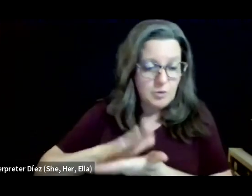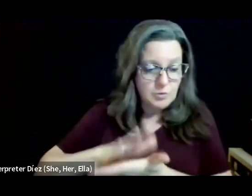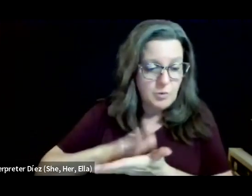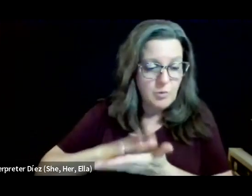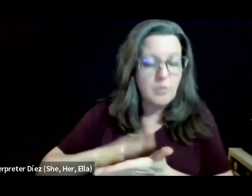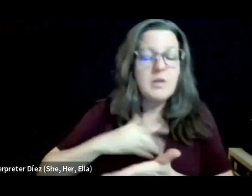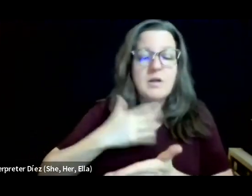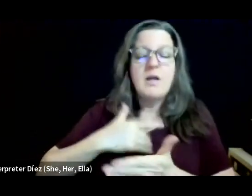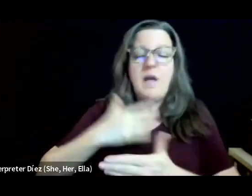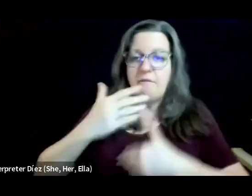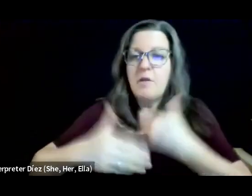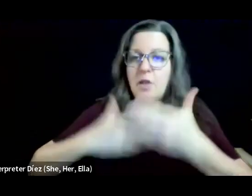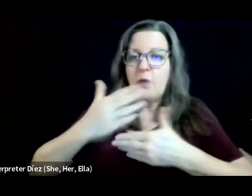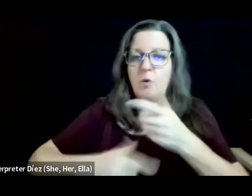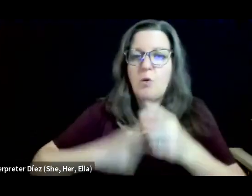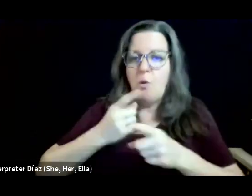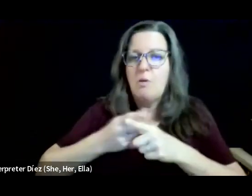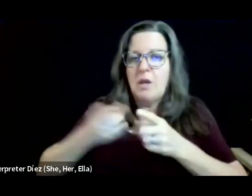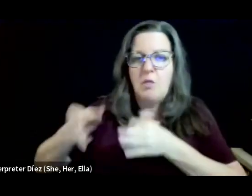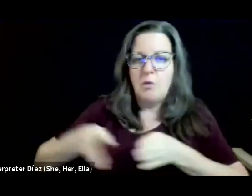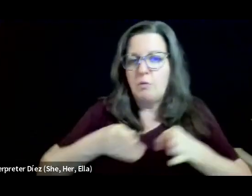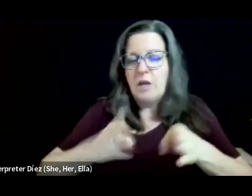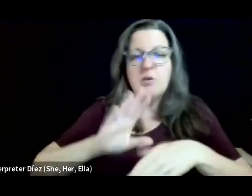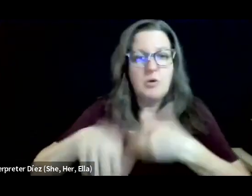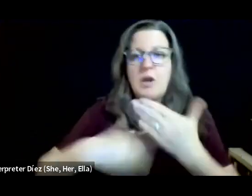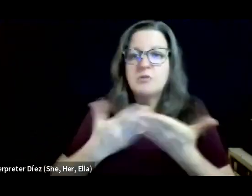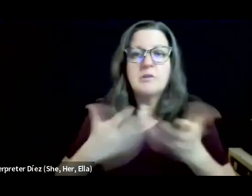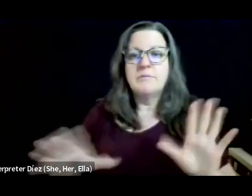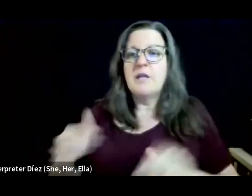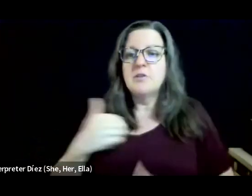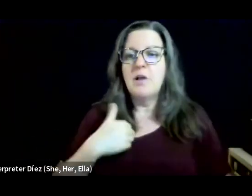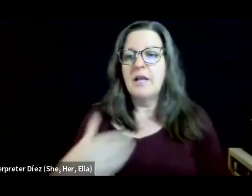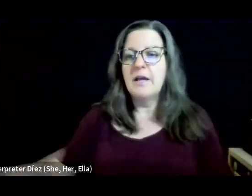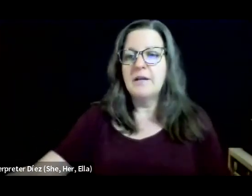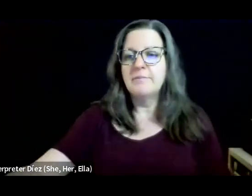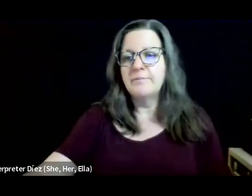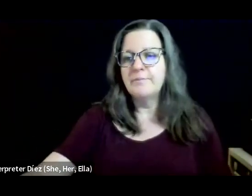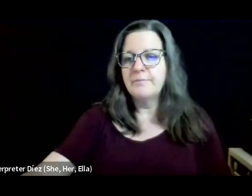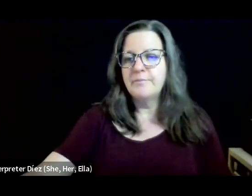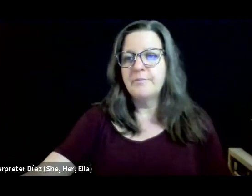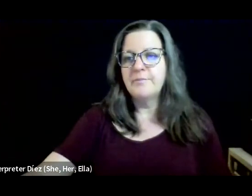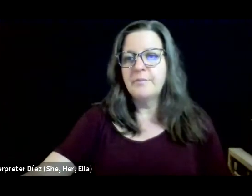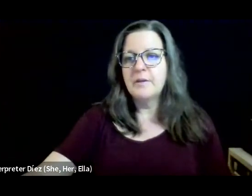And that's all I got. Thank you. Mr. Adams? [Going to miss you, Rick.]